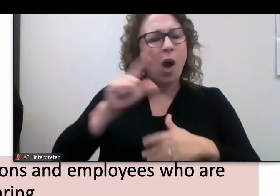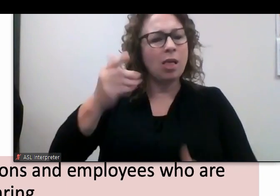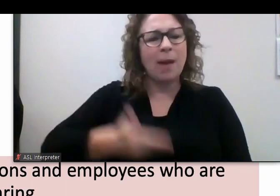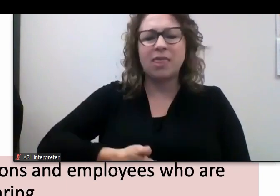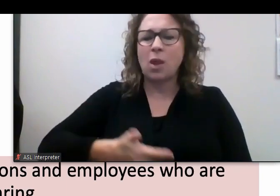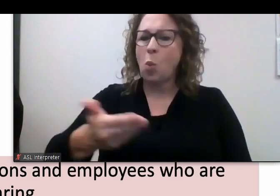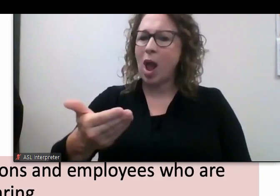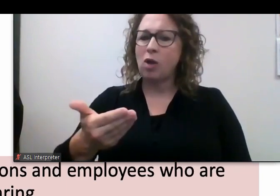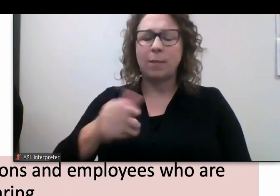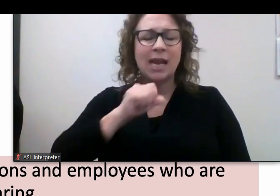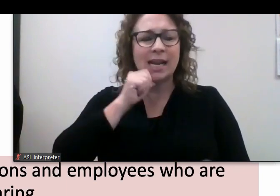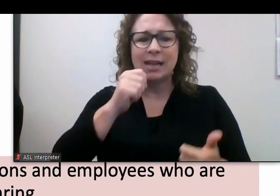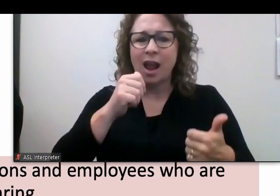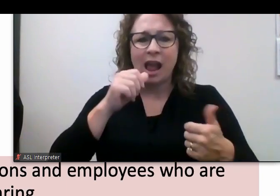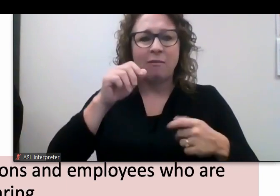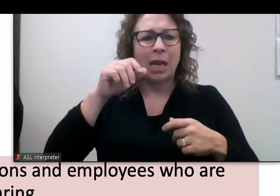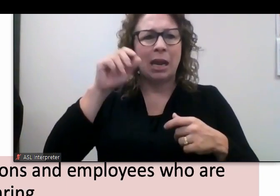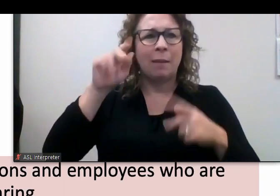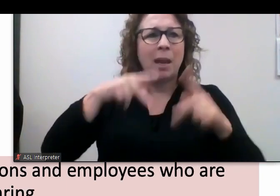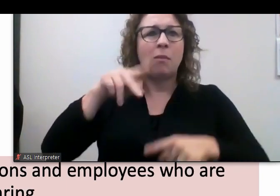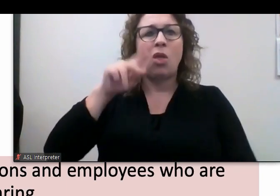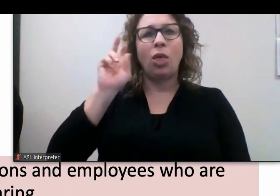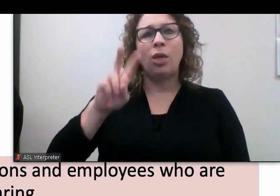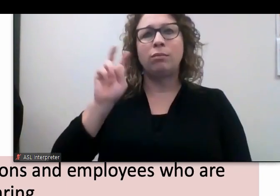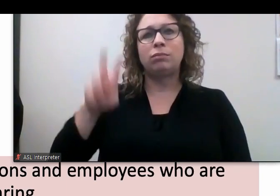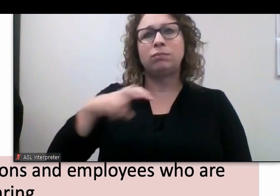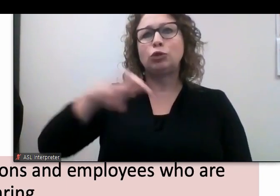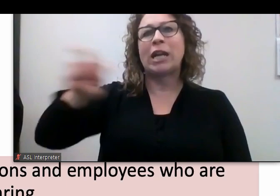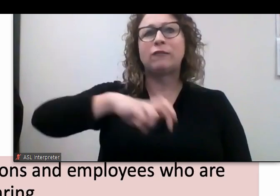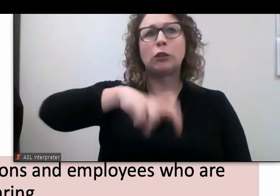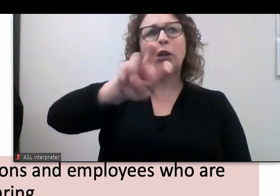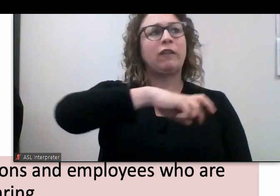and not having people bounce around and not being able to get answers